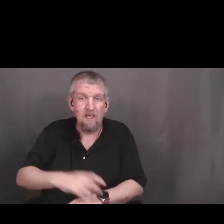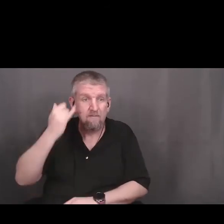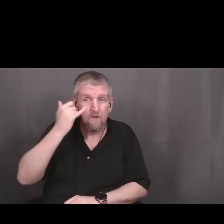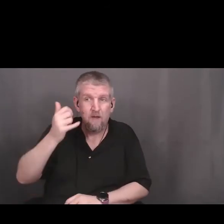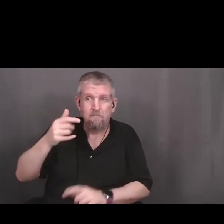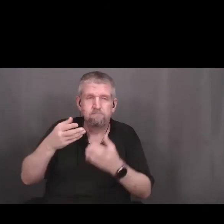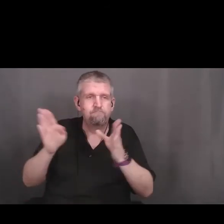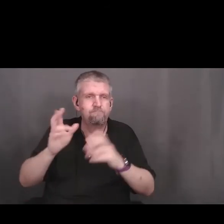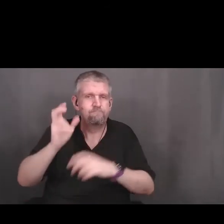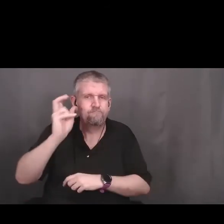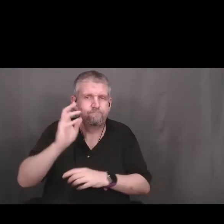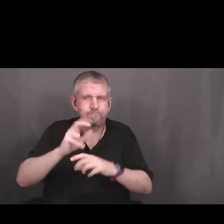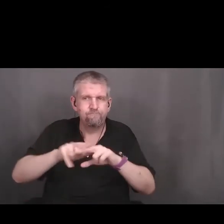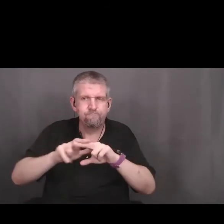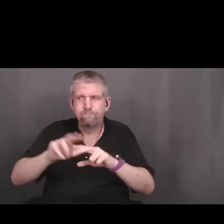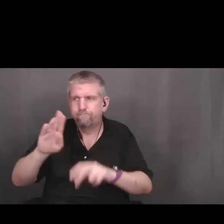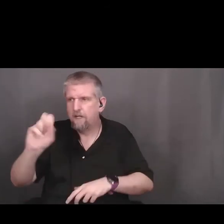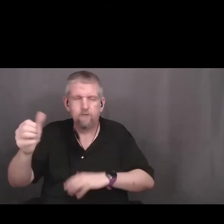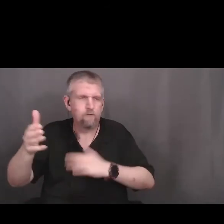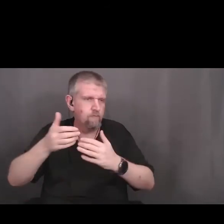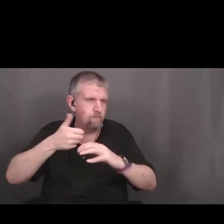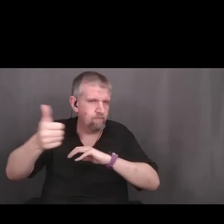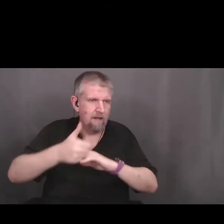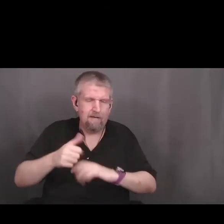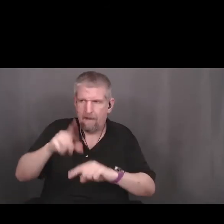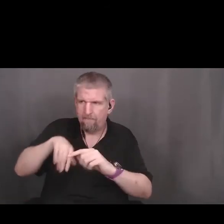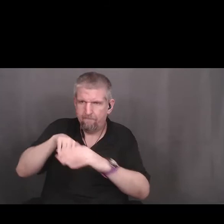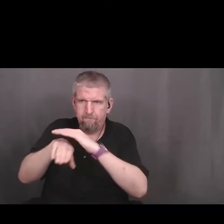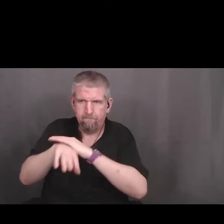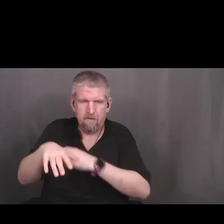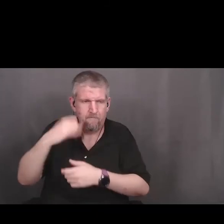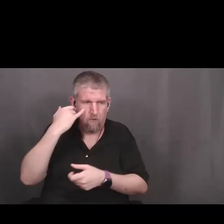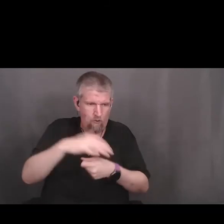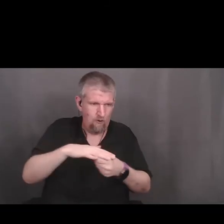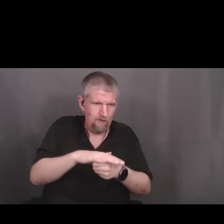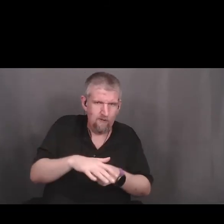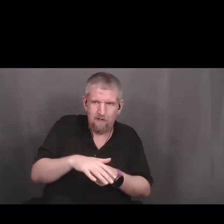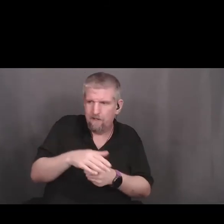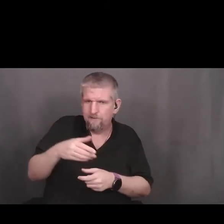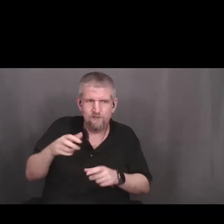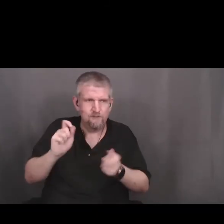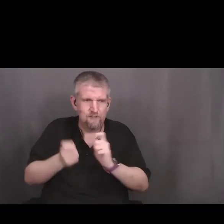and in cases, for example, your local transit system is changing our route to where taking transit